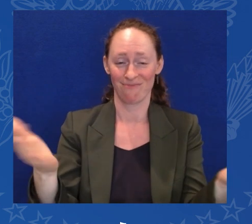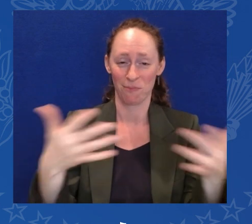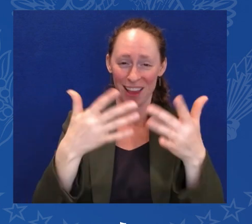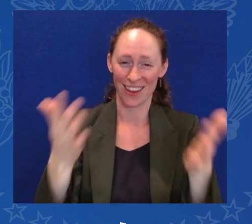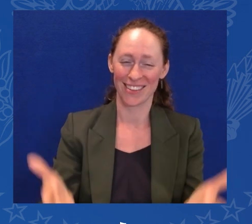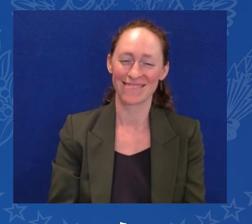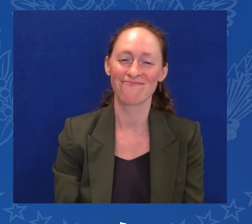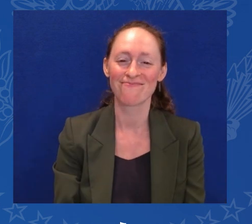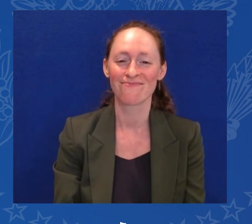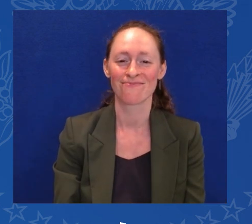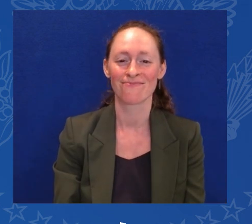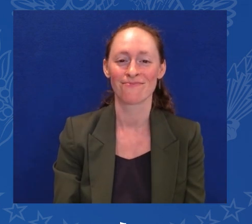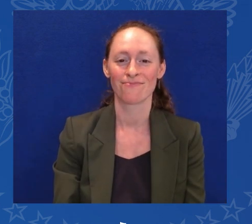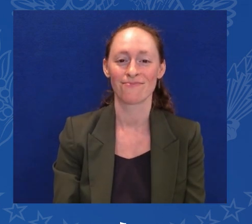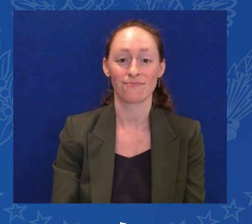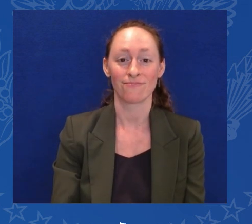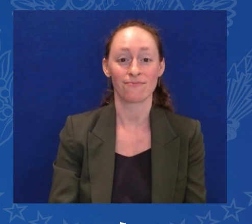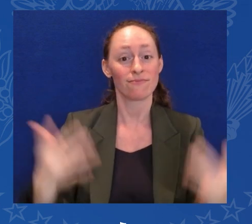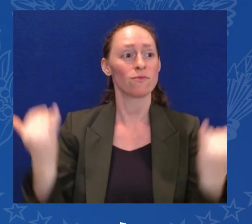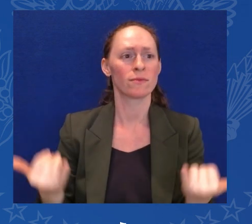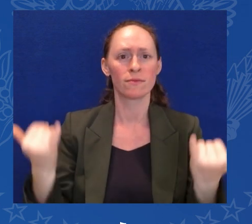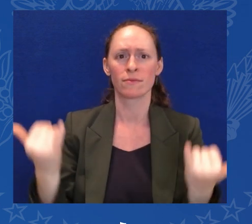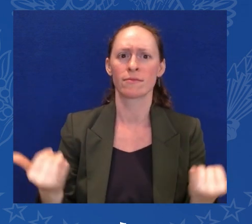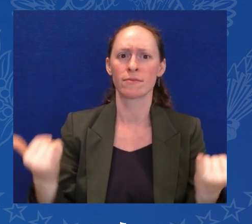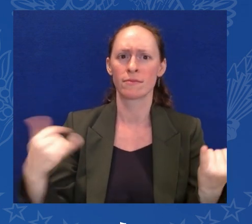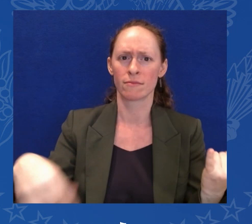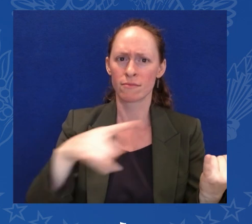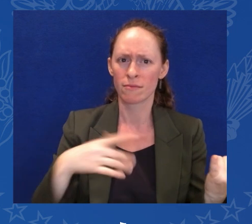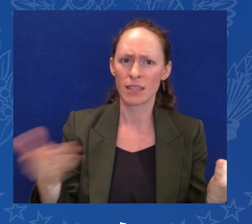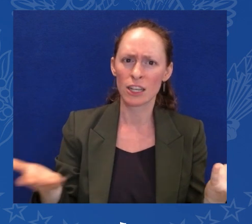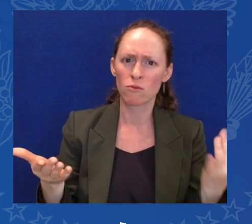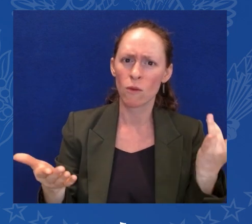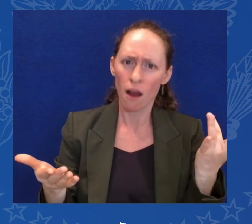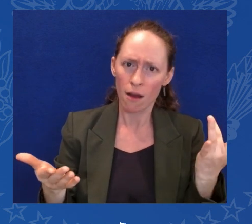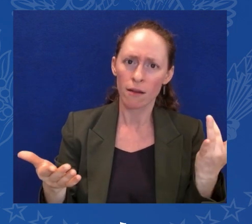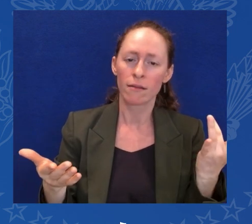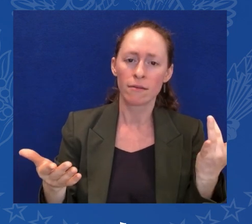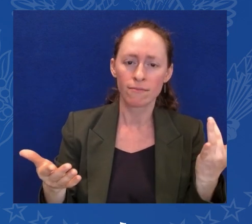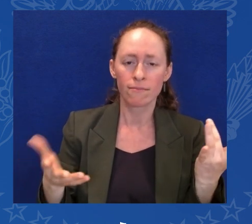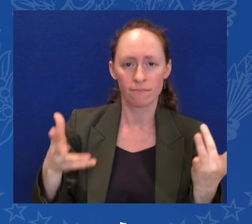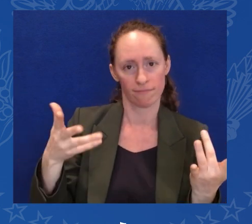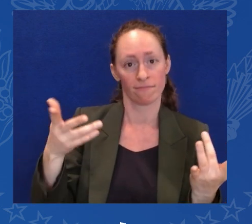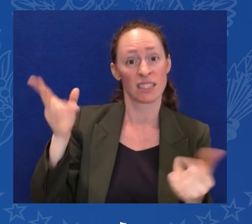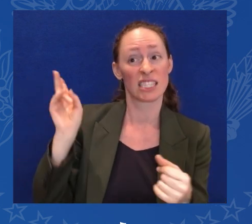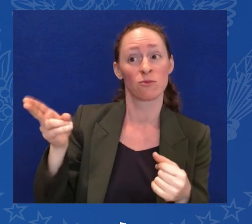We gather to remember an act of astonishing violence and hate